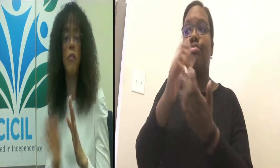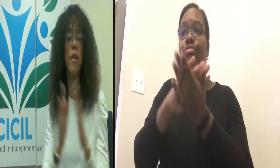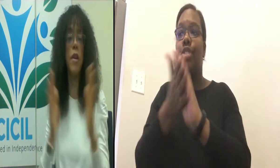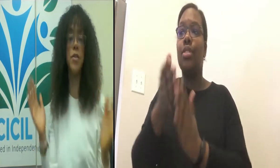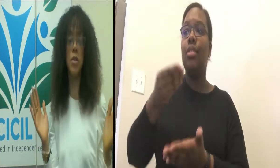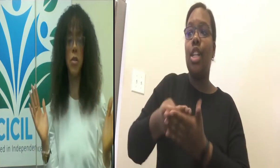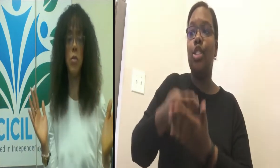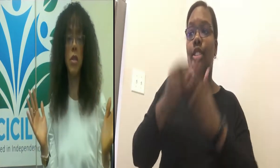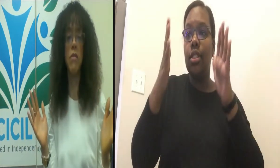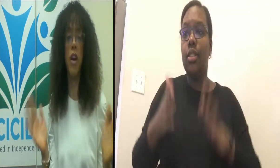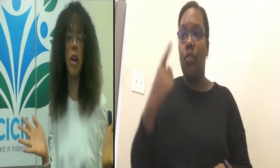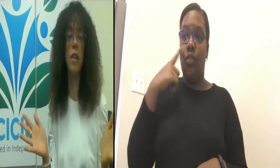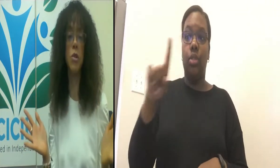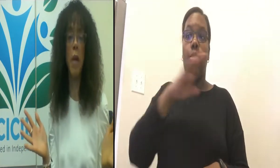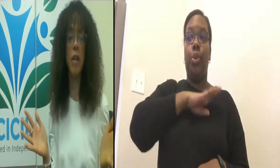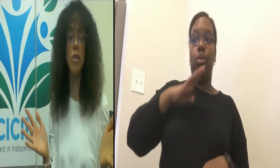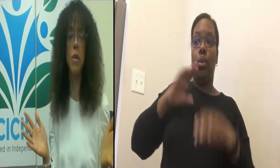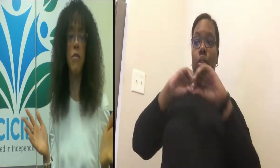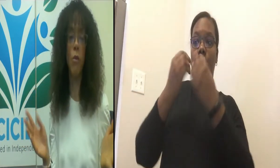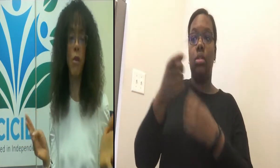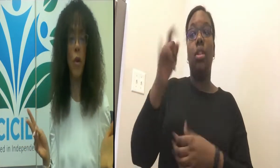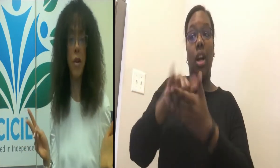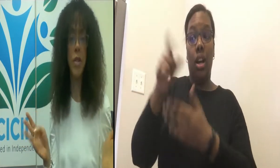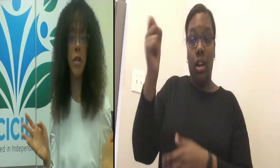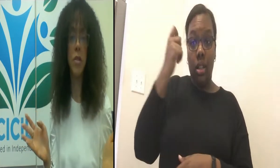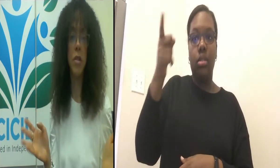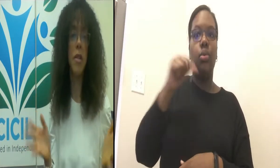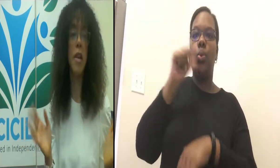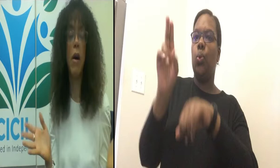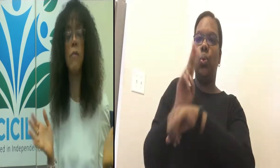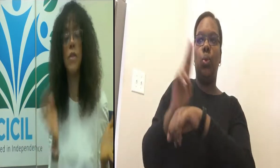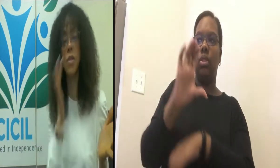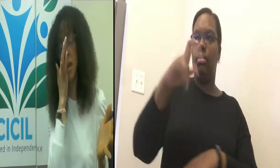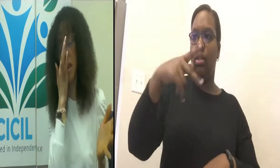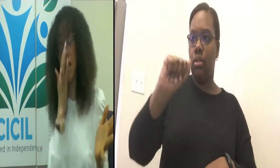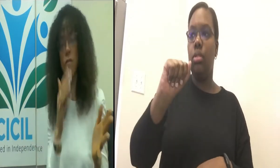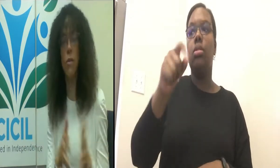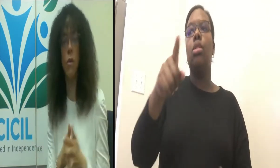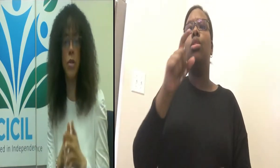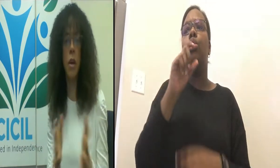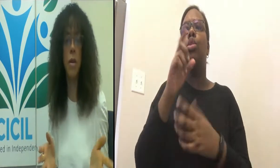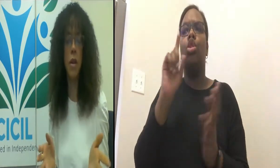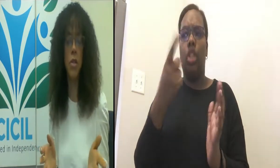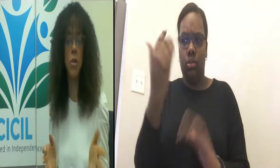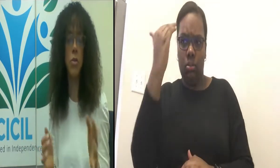Third tip: be on a first-name basis with whoever it is that's doing the financial